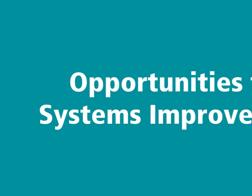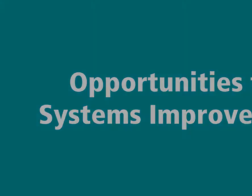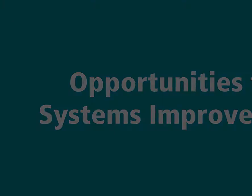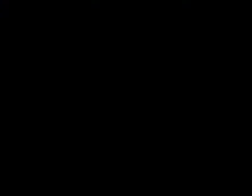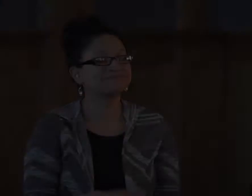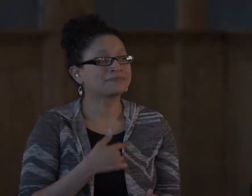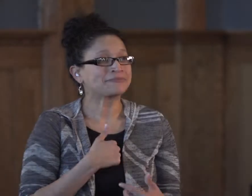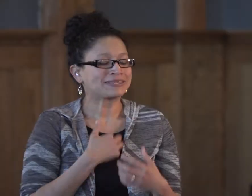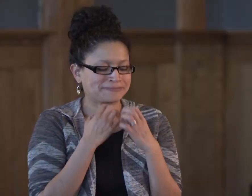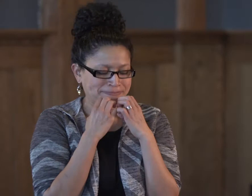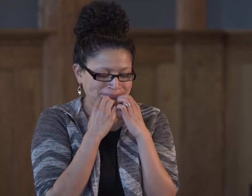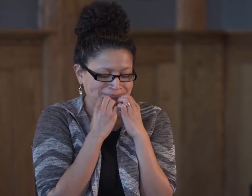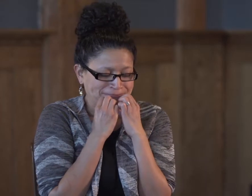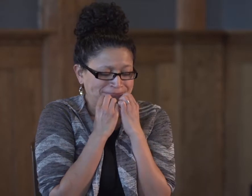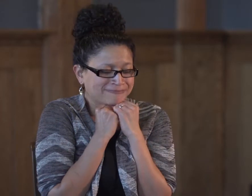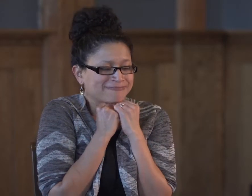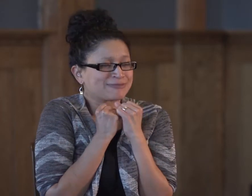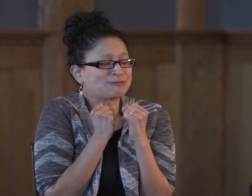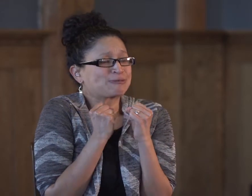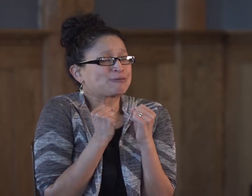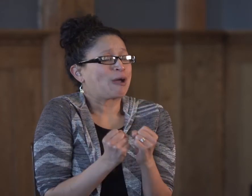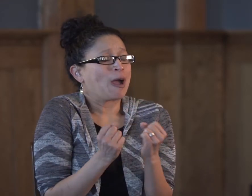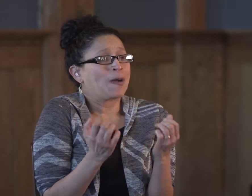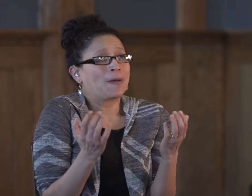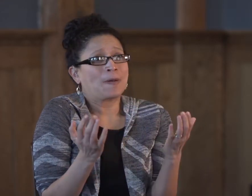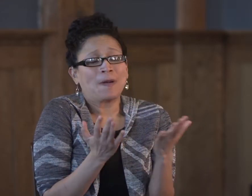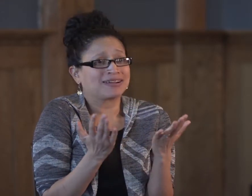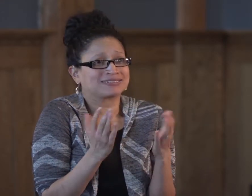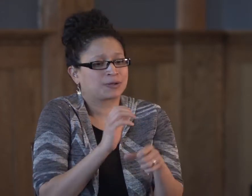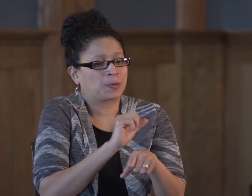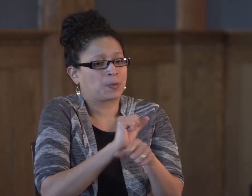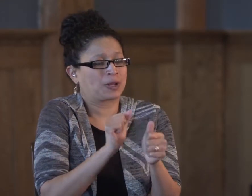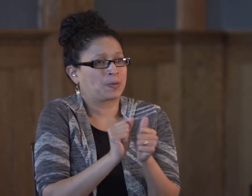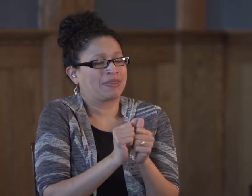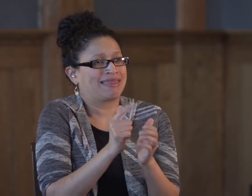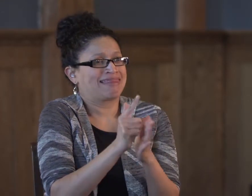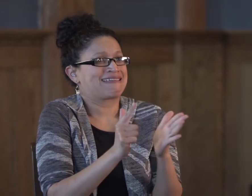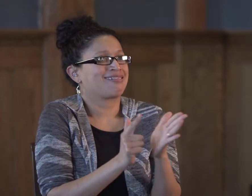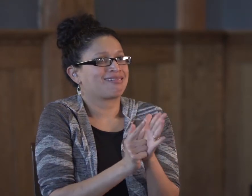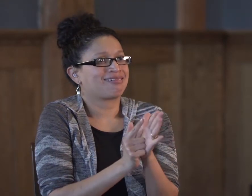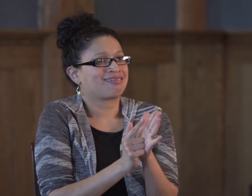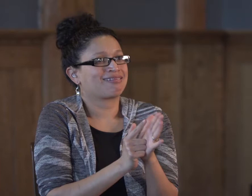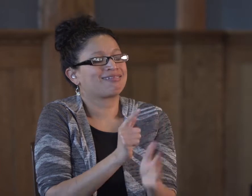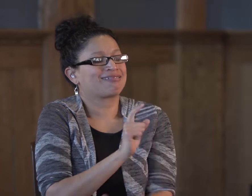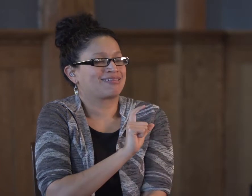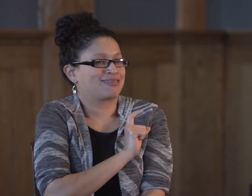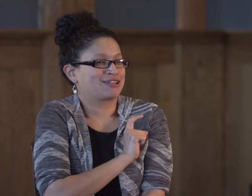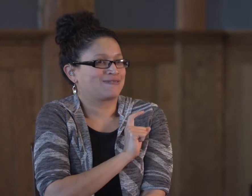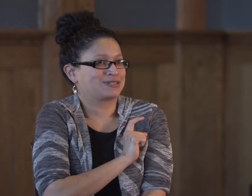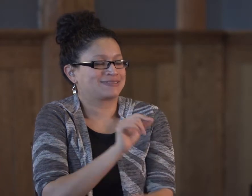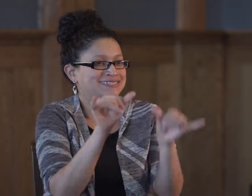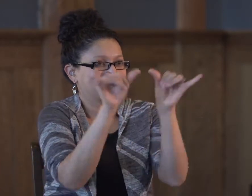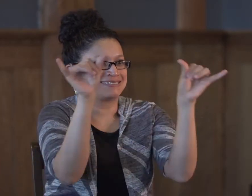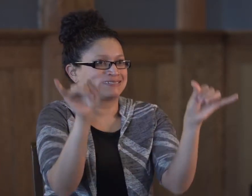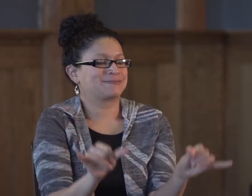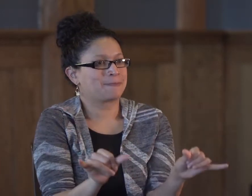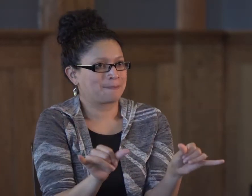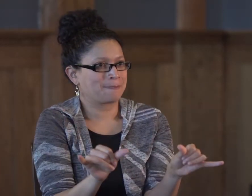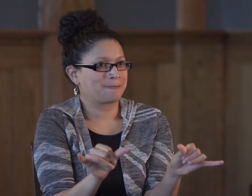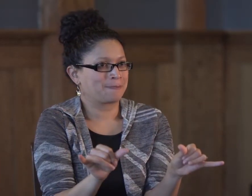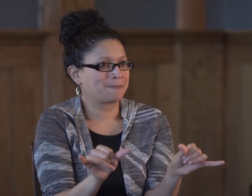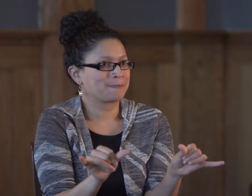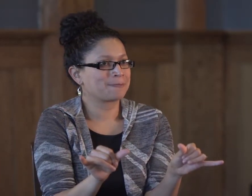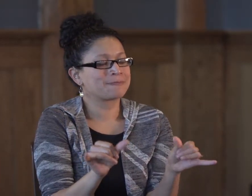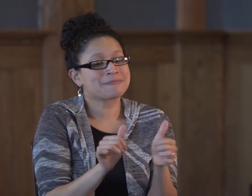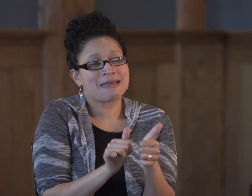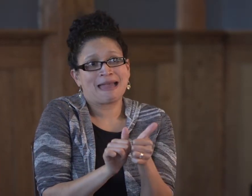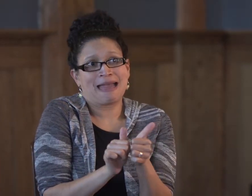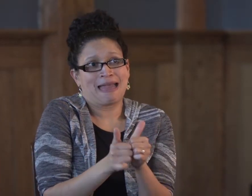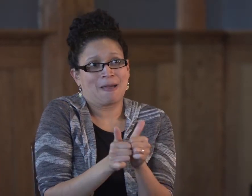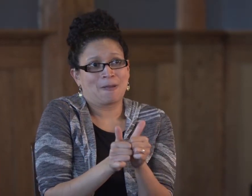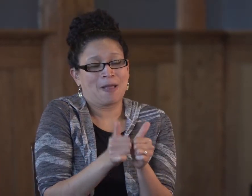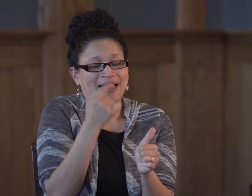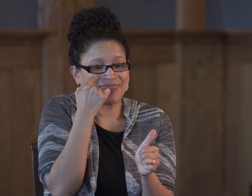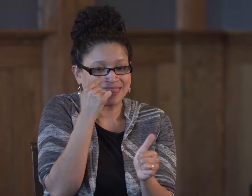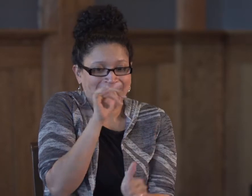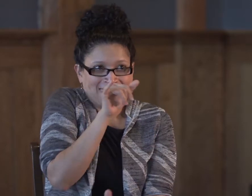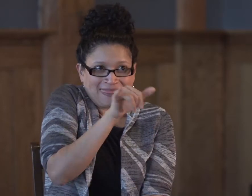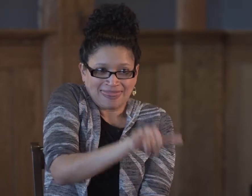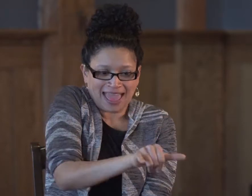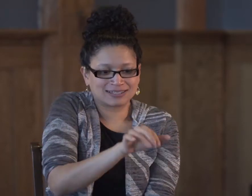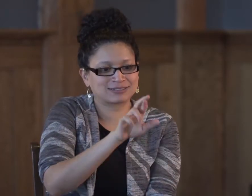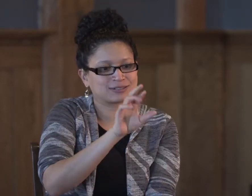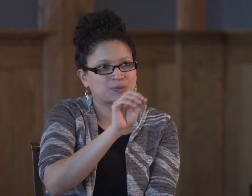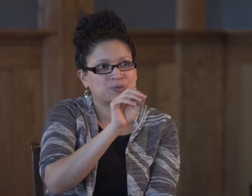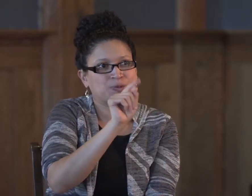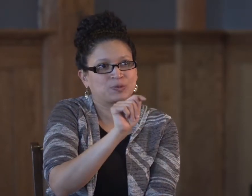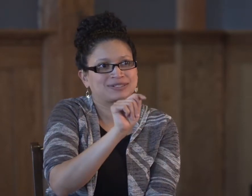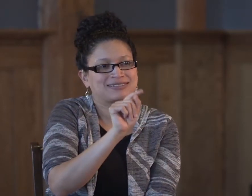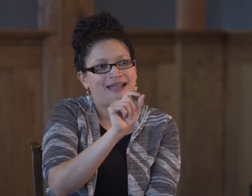I feel very strongly about working with law enforcement and the legal system; I believe